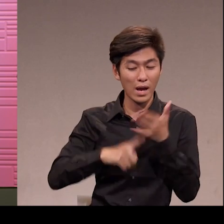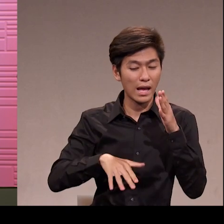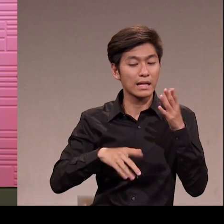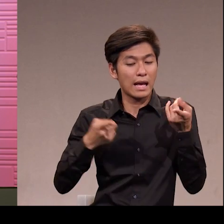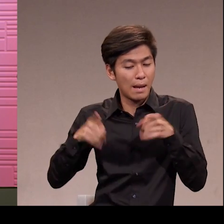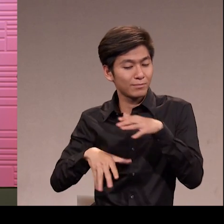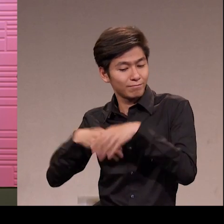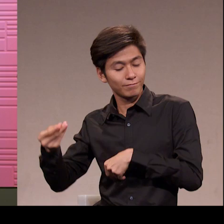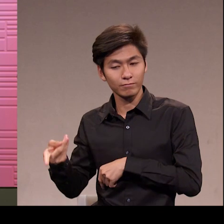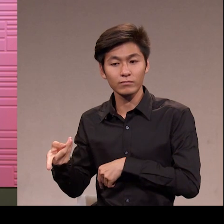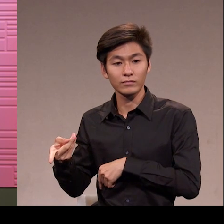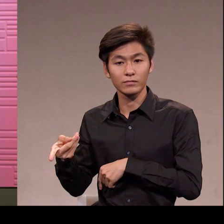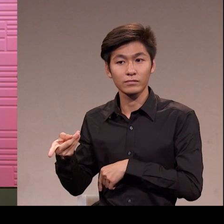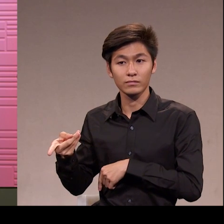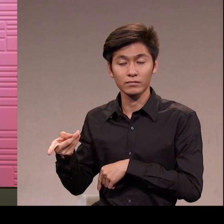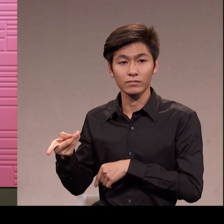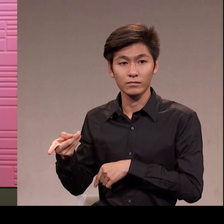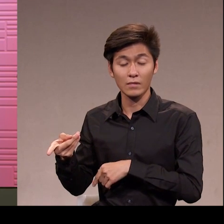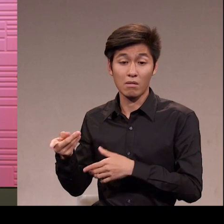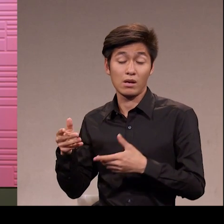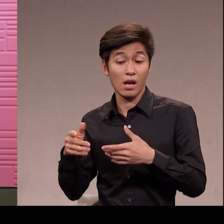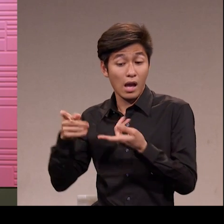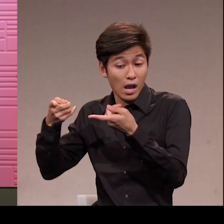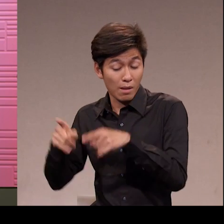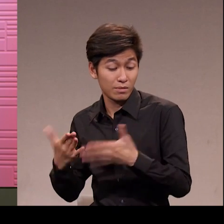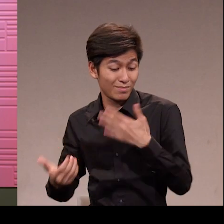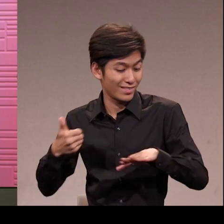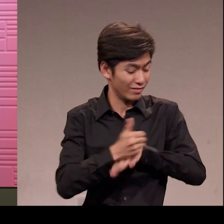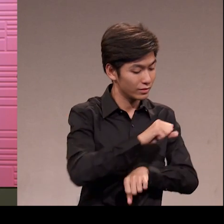as they undermine the region's stability and therefore destroy Singapore's stability